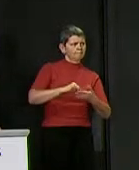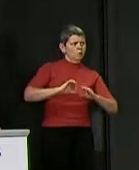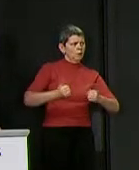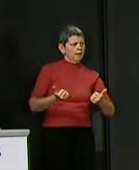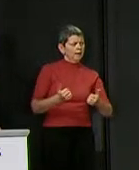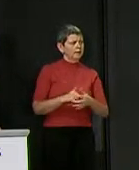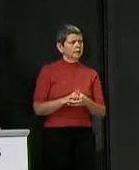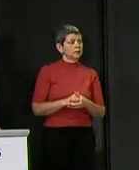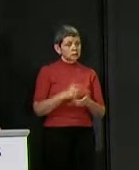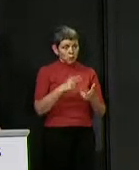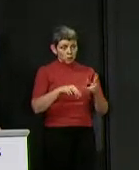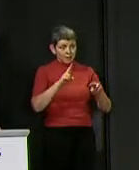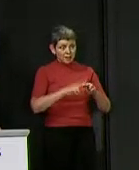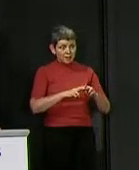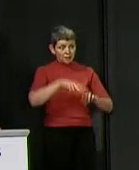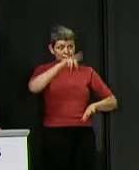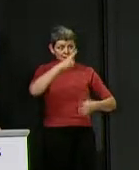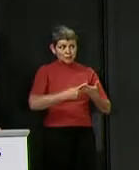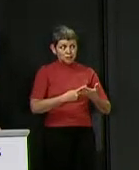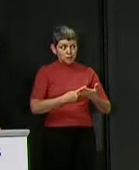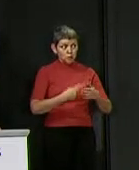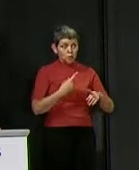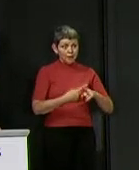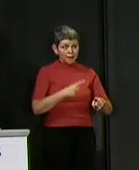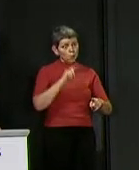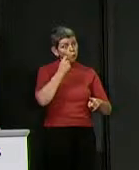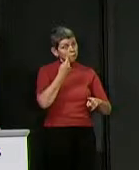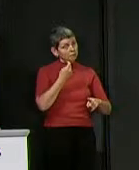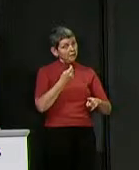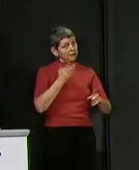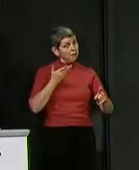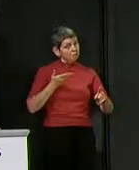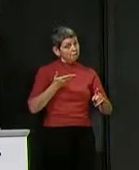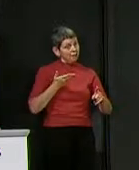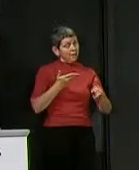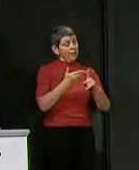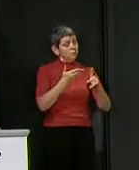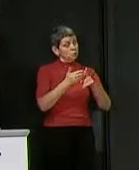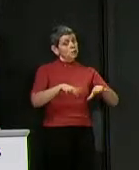is made in the coming days, to have this in place by the 10th of July, the same day as